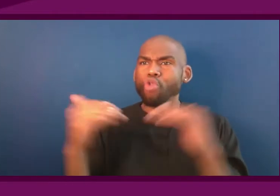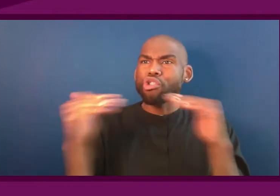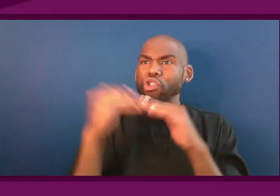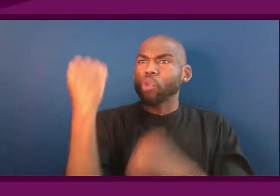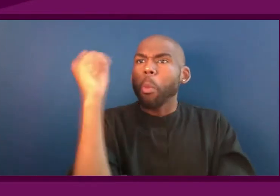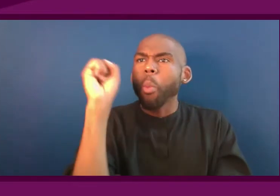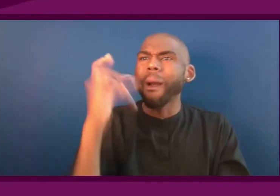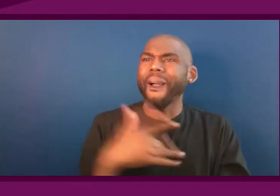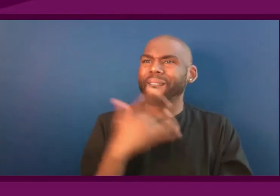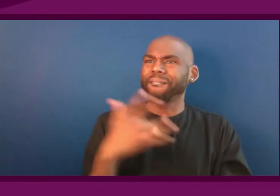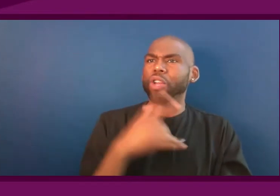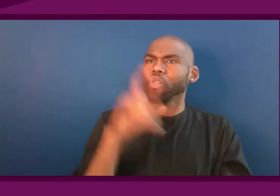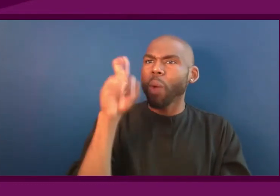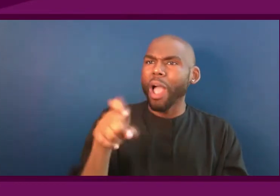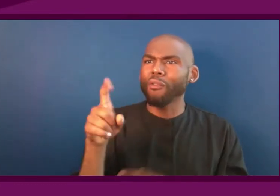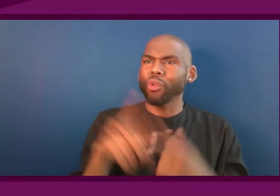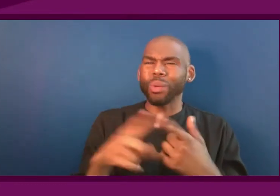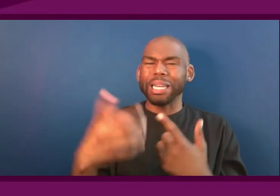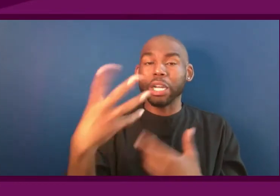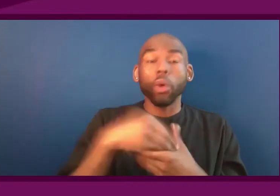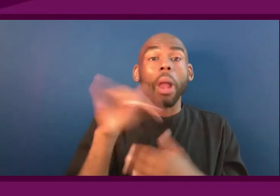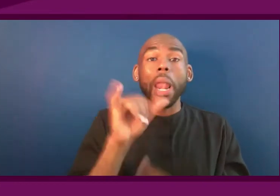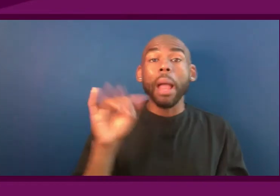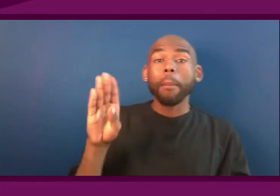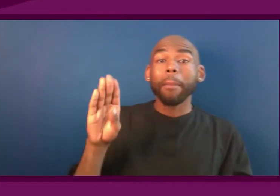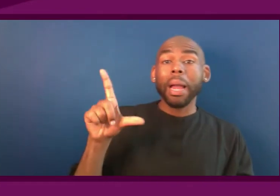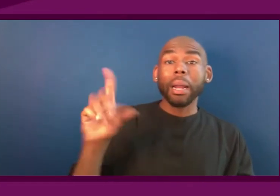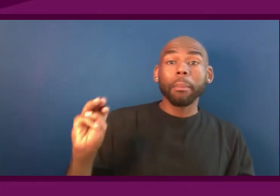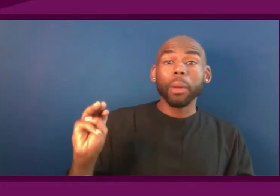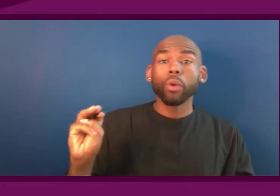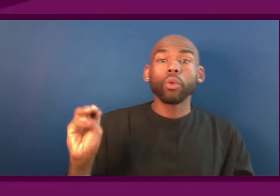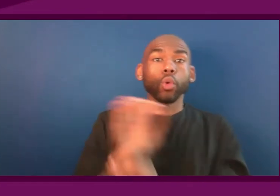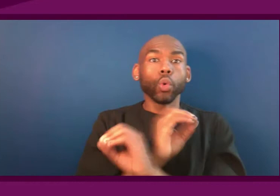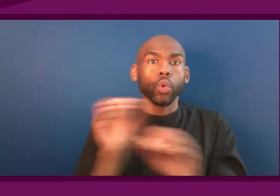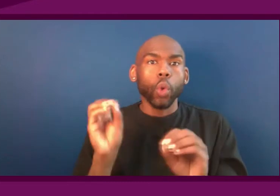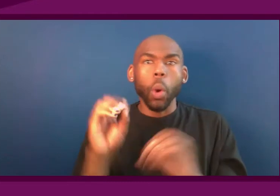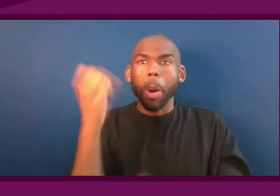include people who are multiply marginalized within that movement. So I really am appreciative